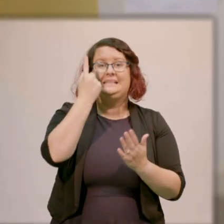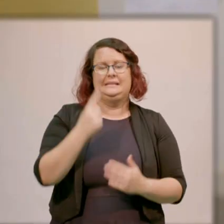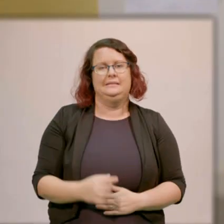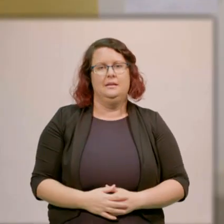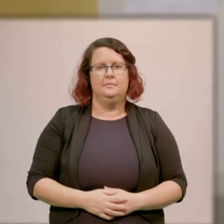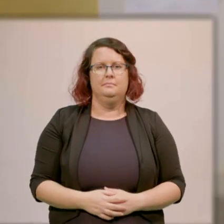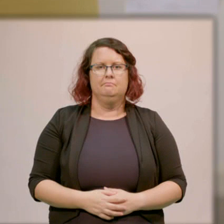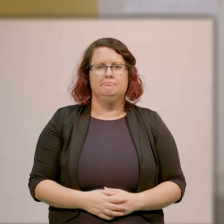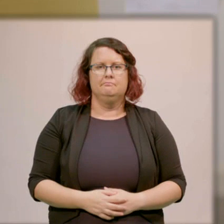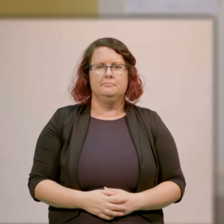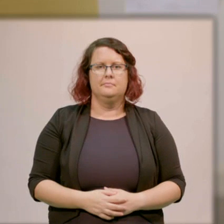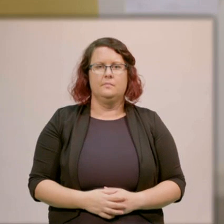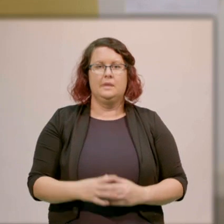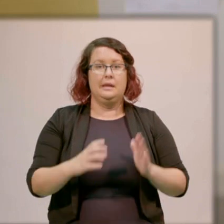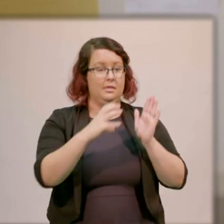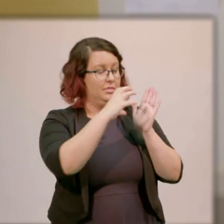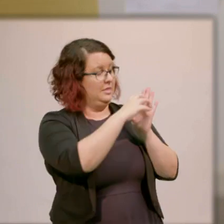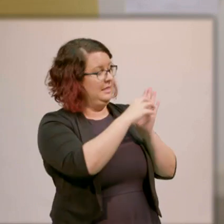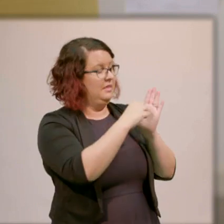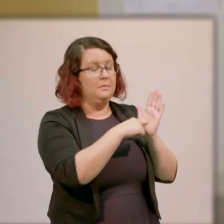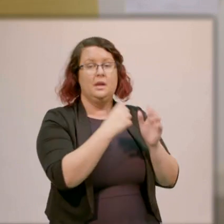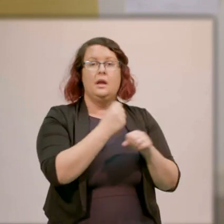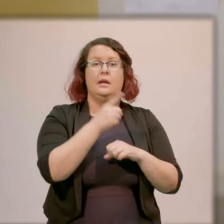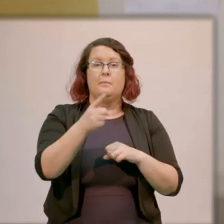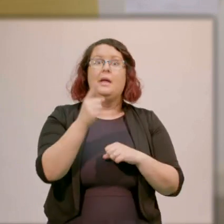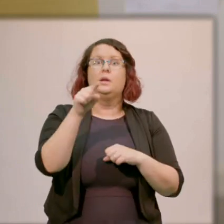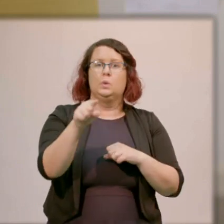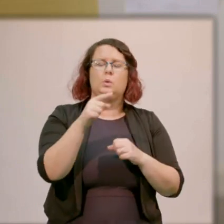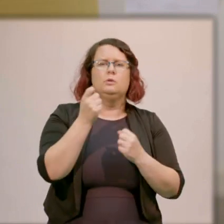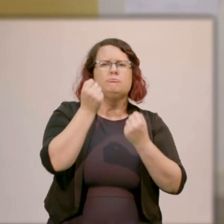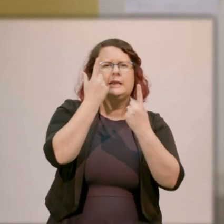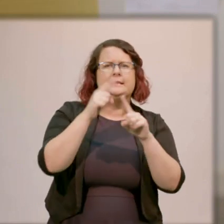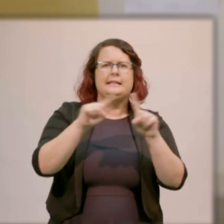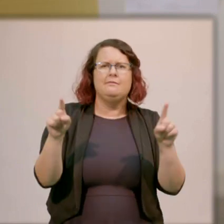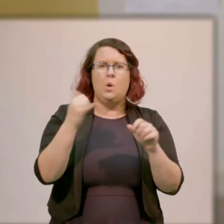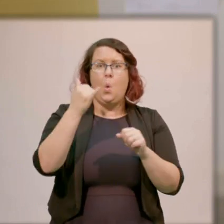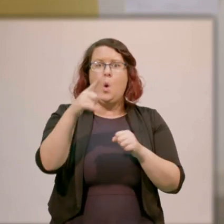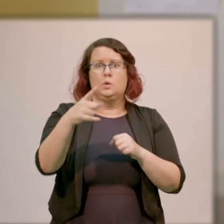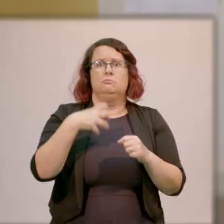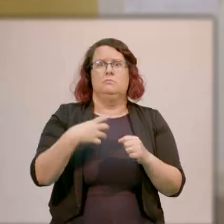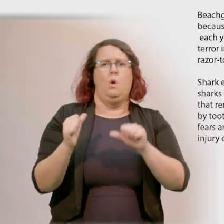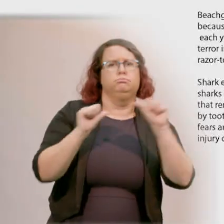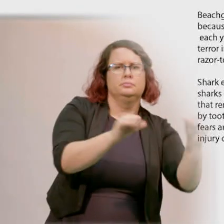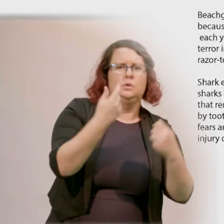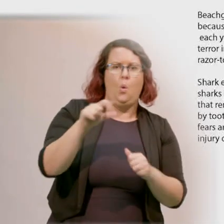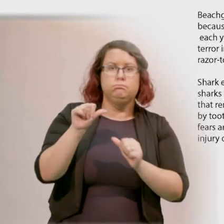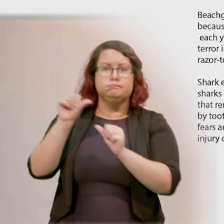Changes to an image can influence the overall meaning of the news report, and the point of view it supports.